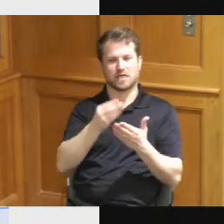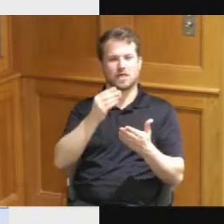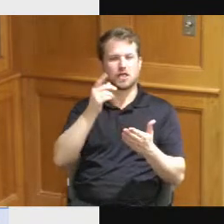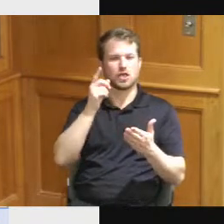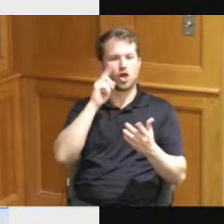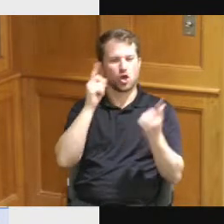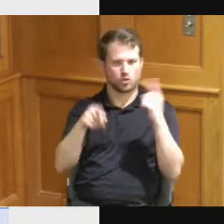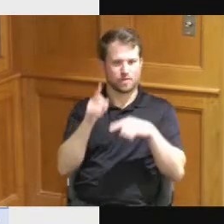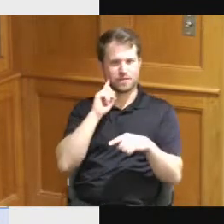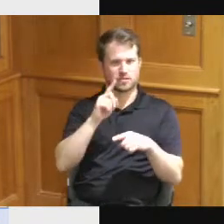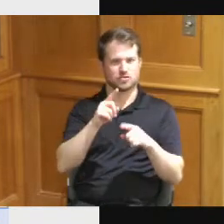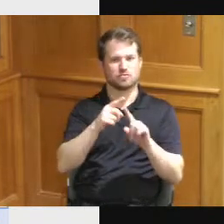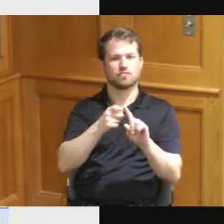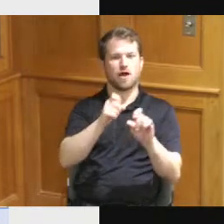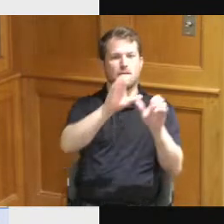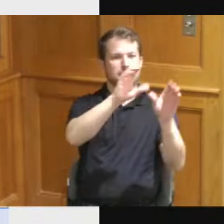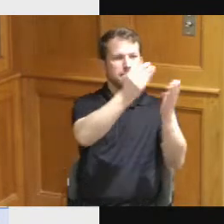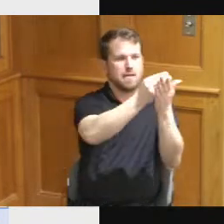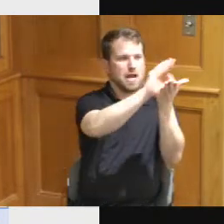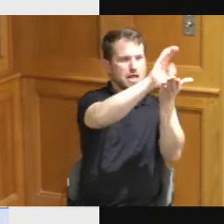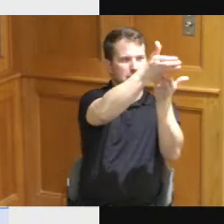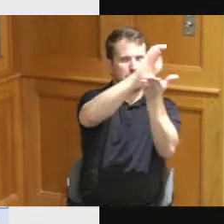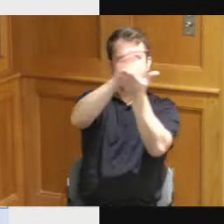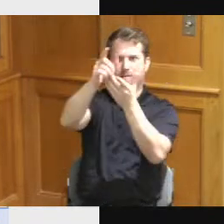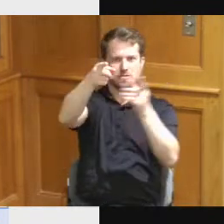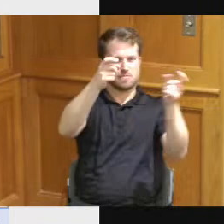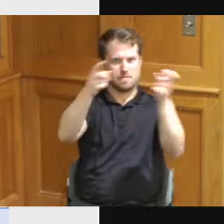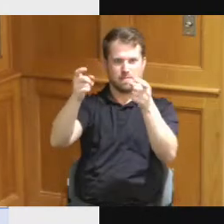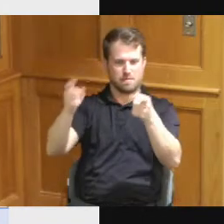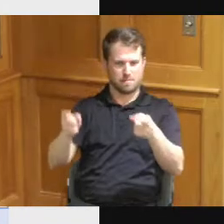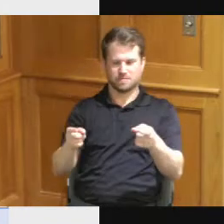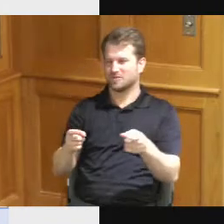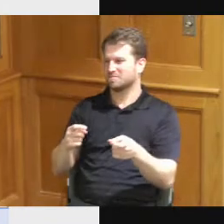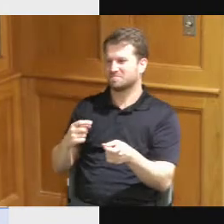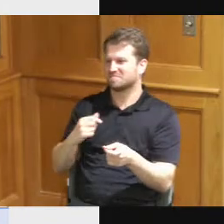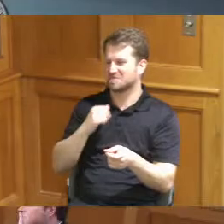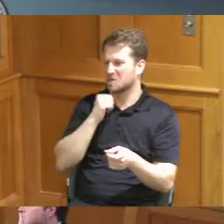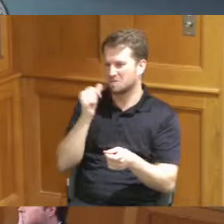be happy to get that sure and I'm sure it won't be confusing for me I review grants all the time